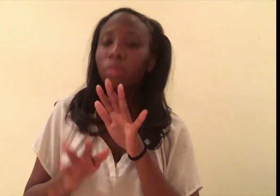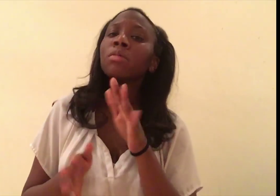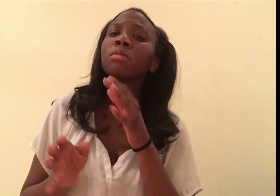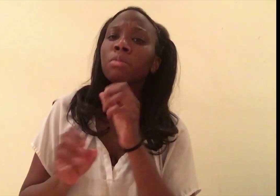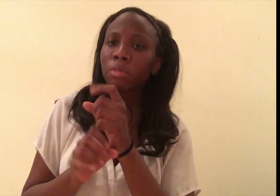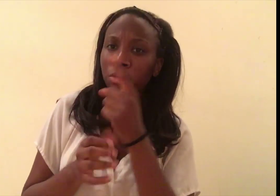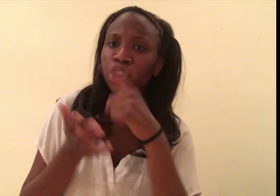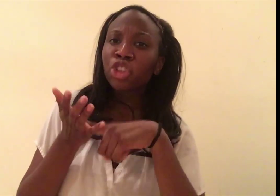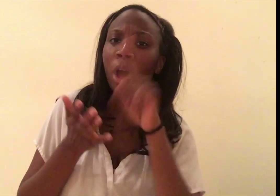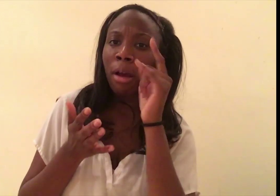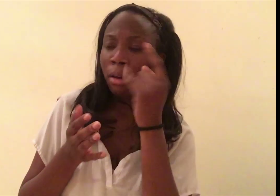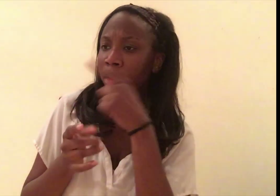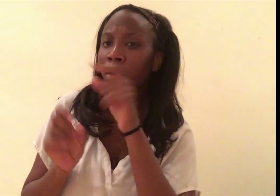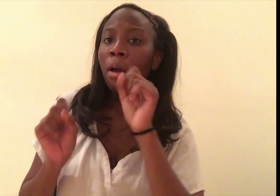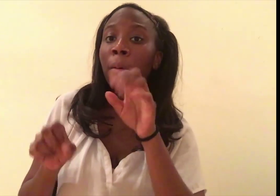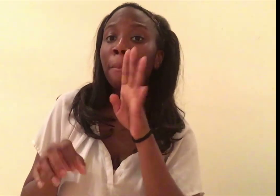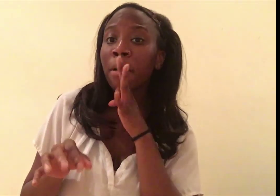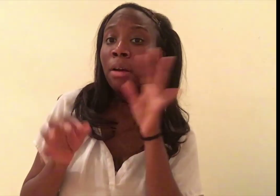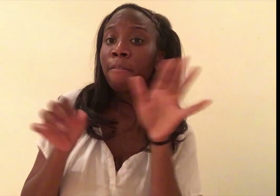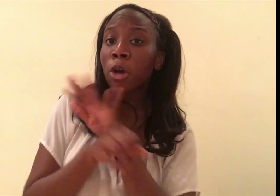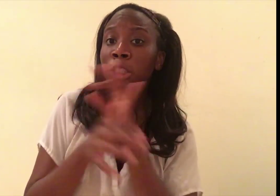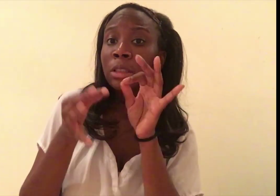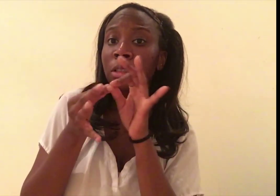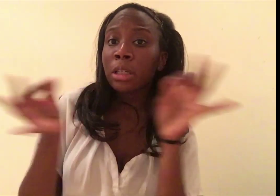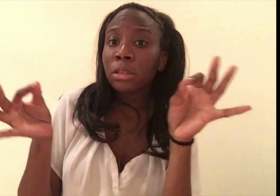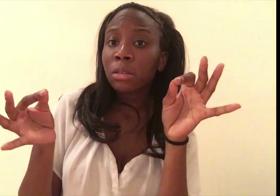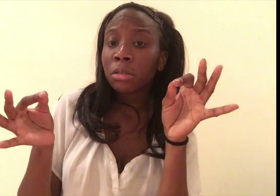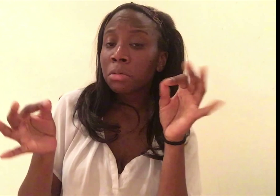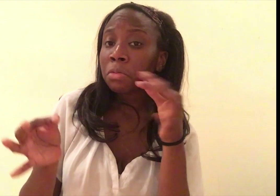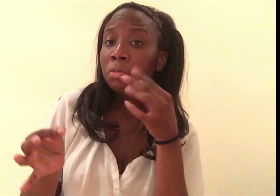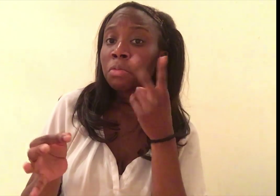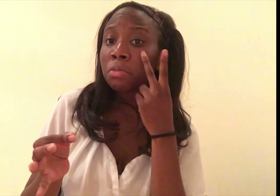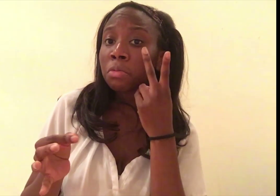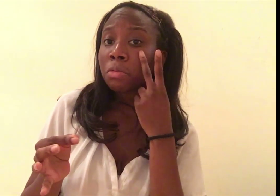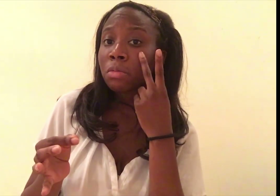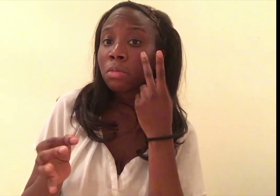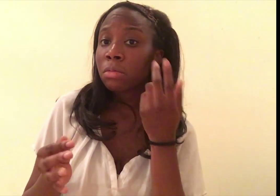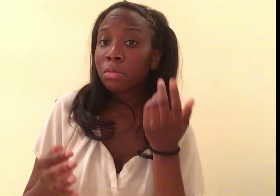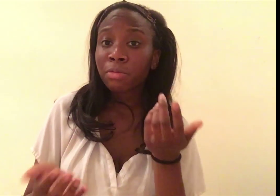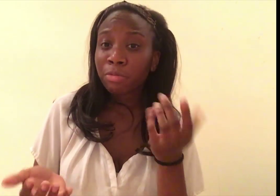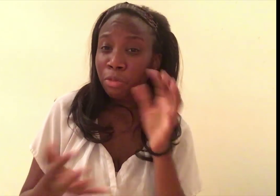see if she can speak an entire sentence.